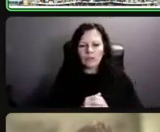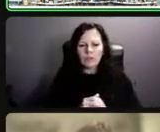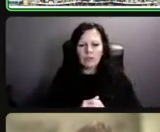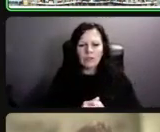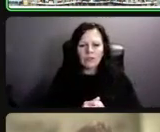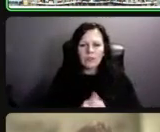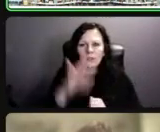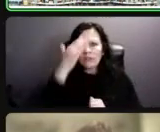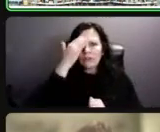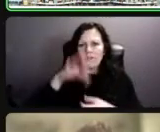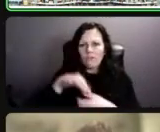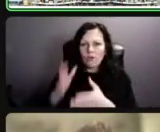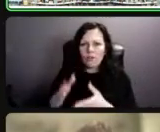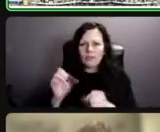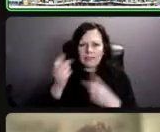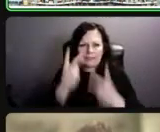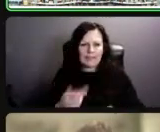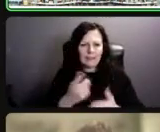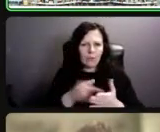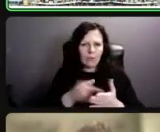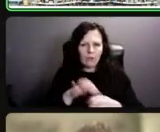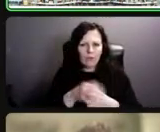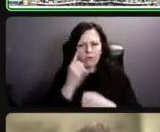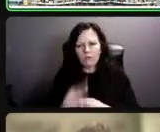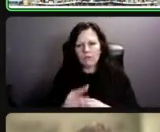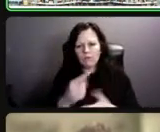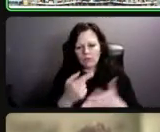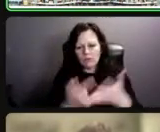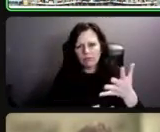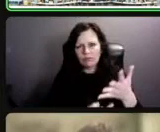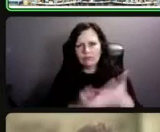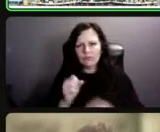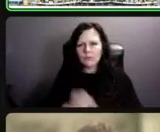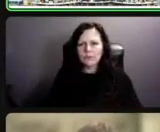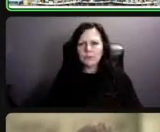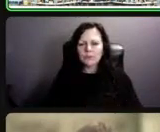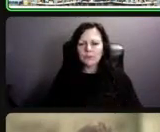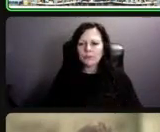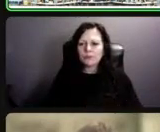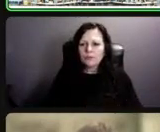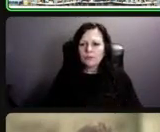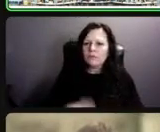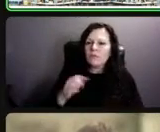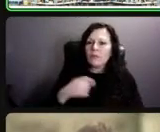THEY HAVE TO GET FRANCISCO PARKS AND POLICE OR VARIOUS